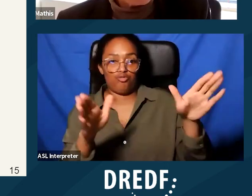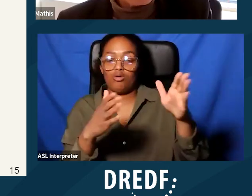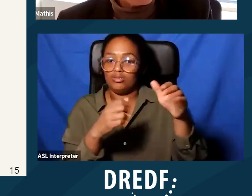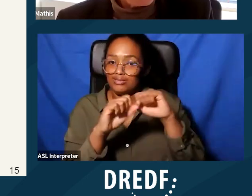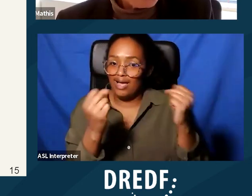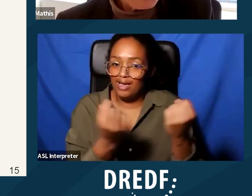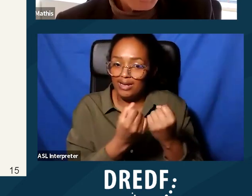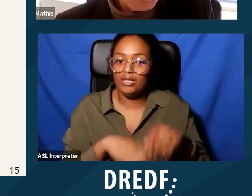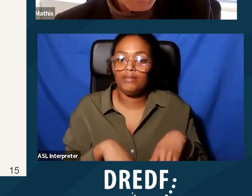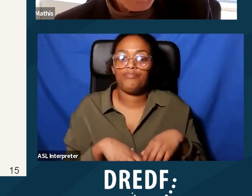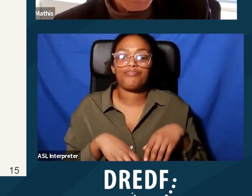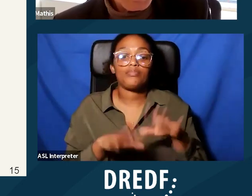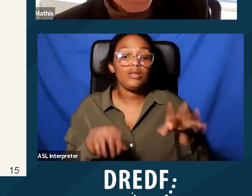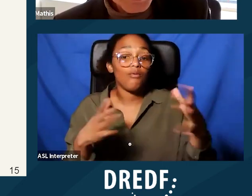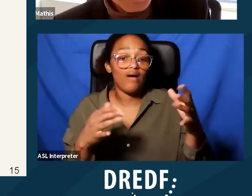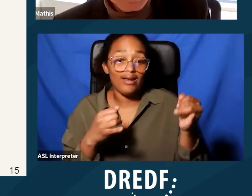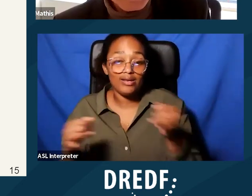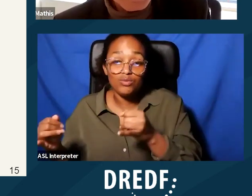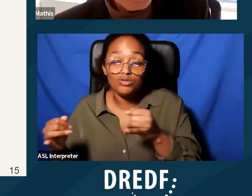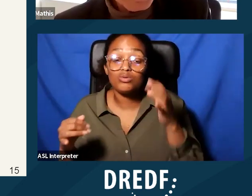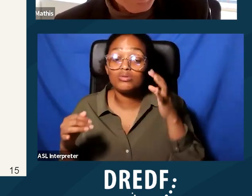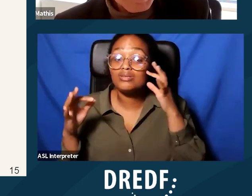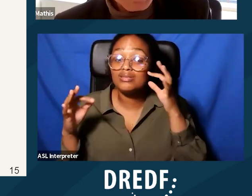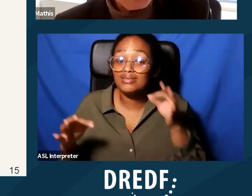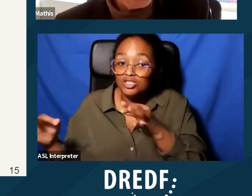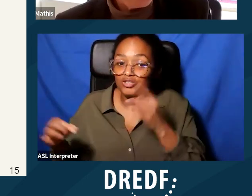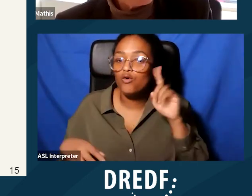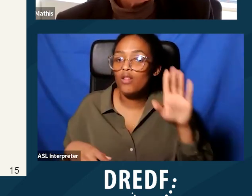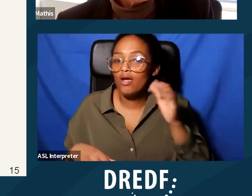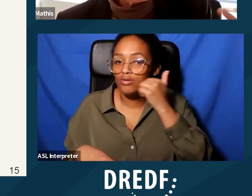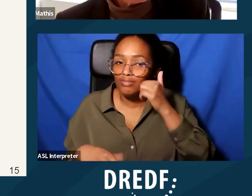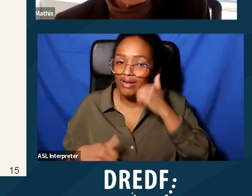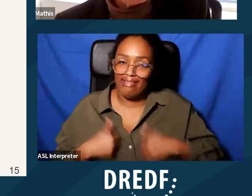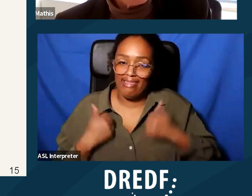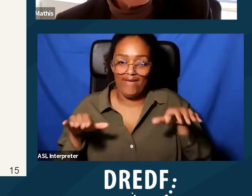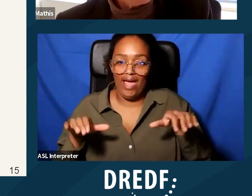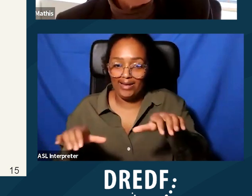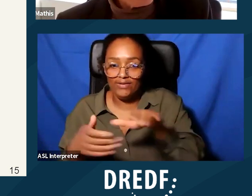and to give individuals choice in their daily life activities. They also defined